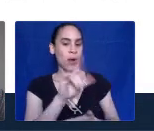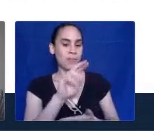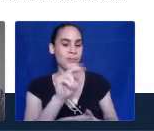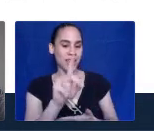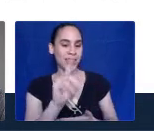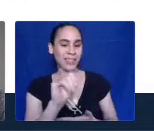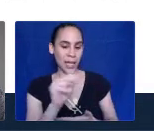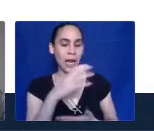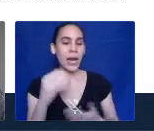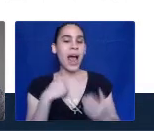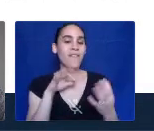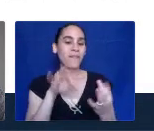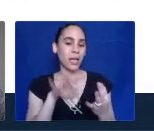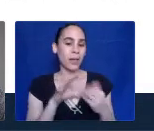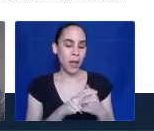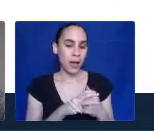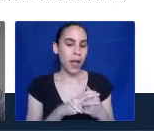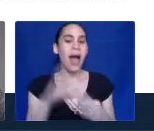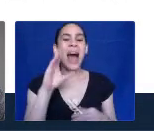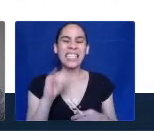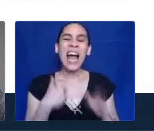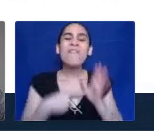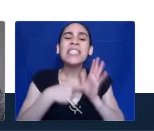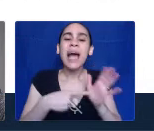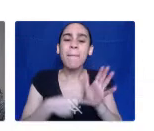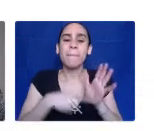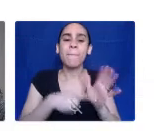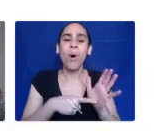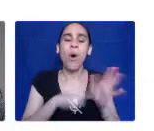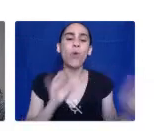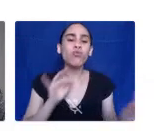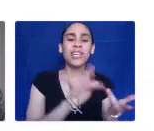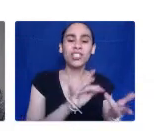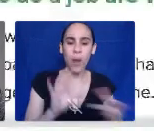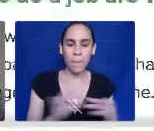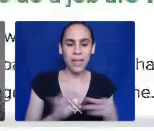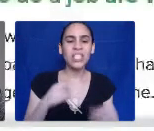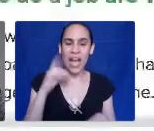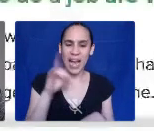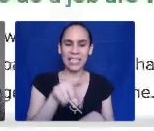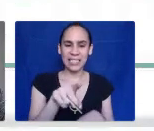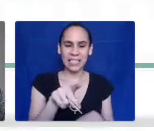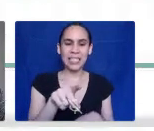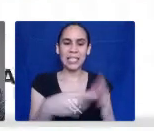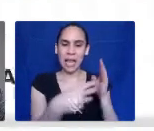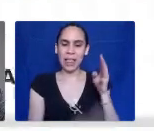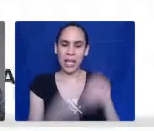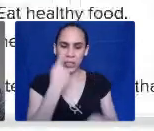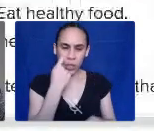i did give it a sample kind of reach out message um i listed earlier it is right here where is it